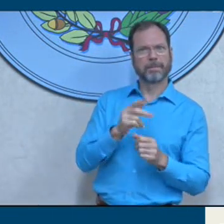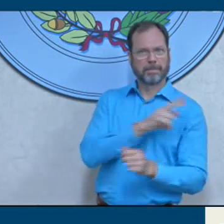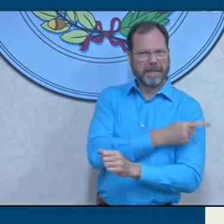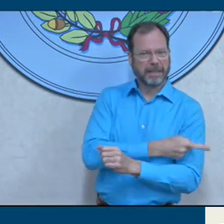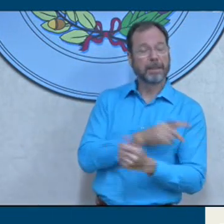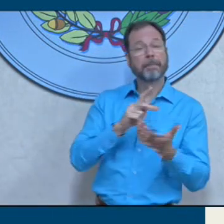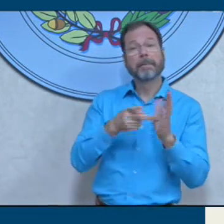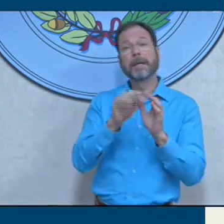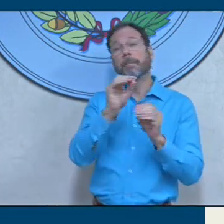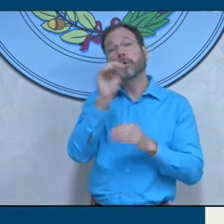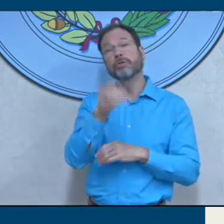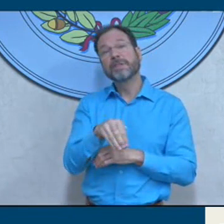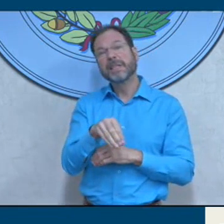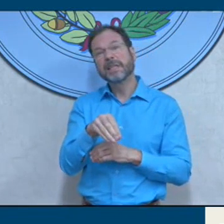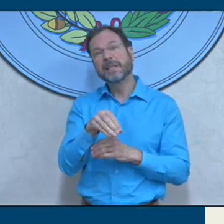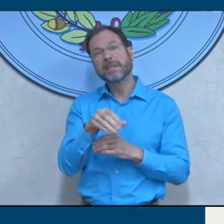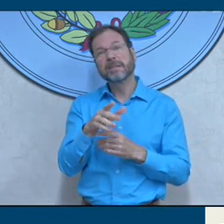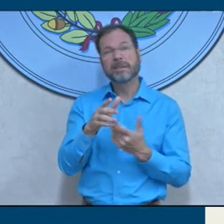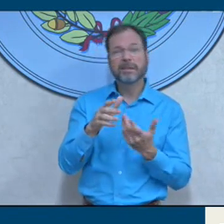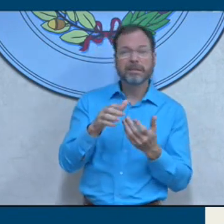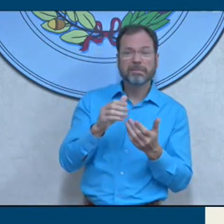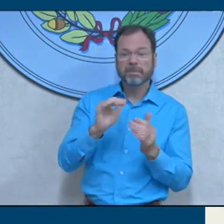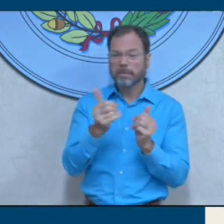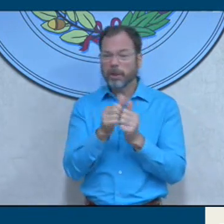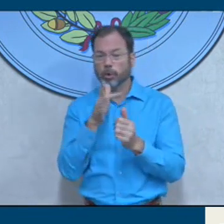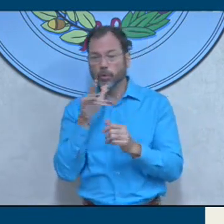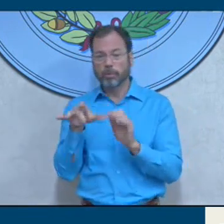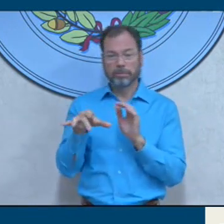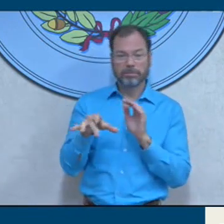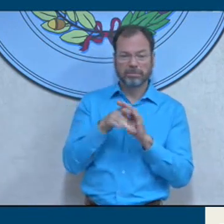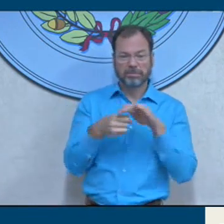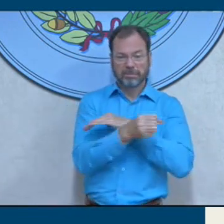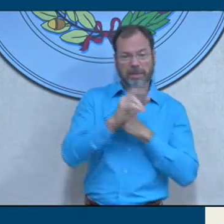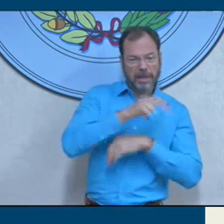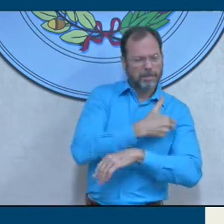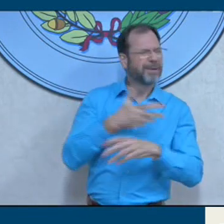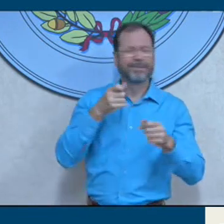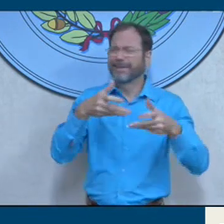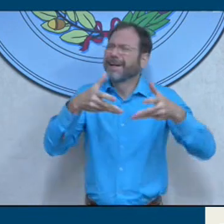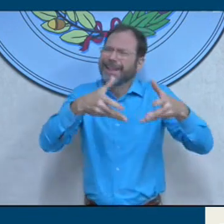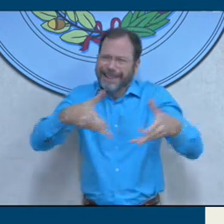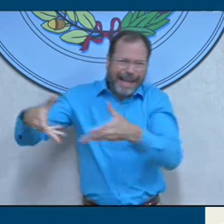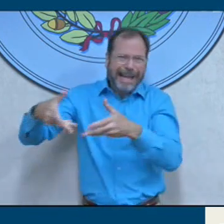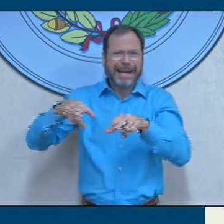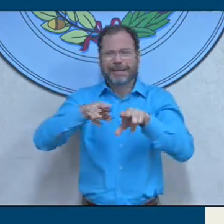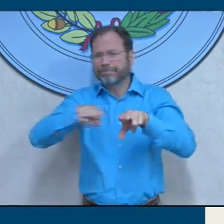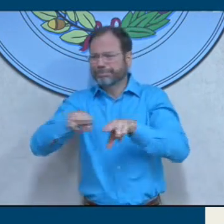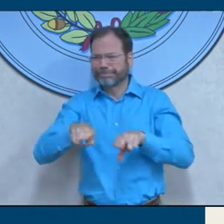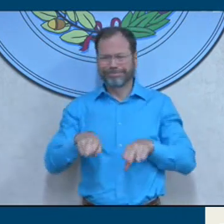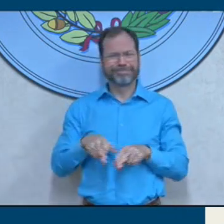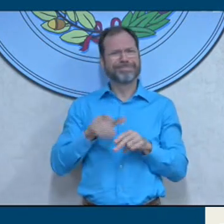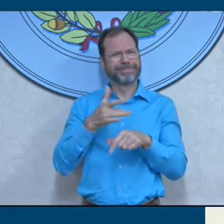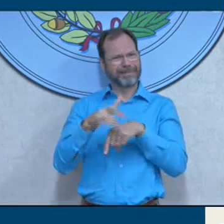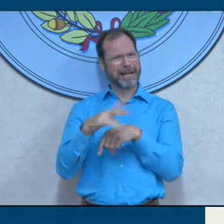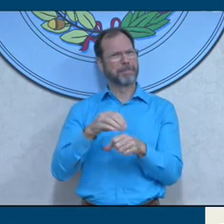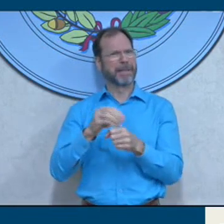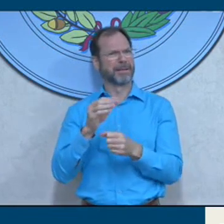6.3%. OF THE HOSPITAL BEDS. THAT ARE OCCUPIED IN THE STATE OF TEXAS OR BY COVID PATIENTS MEANING THAT PERCENTAGE WISE